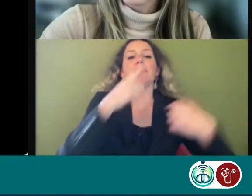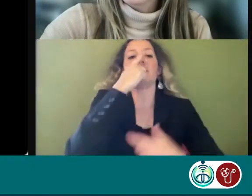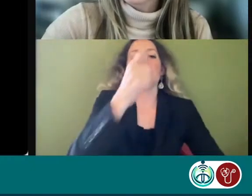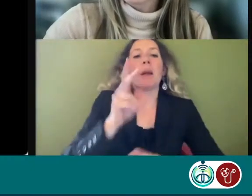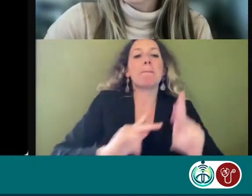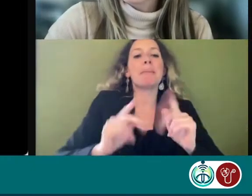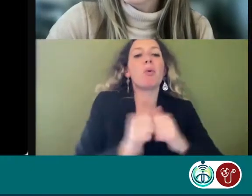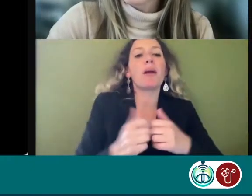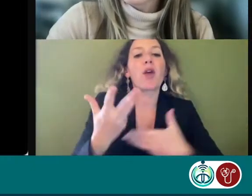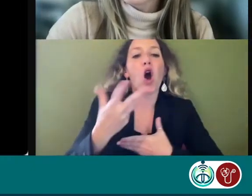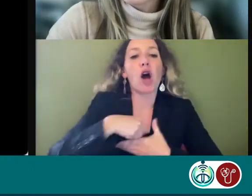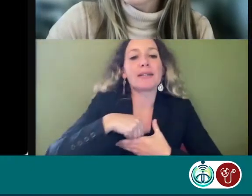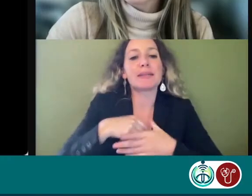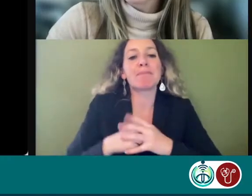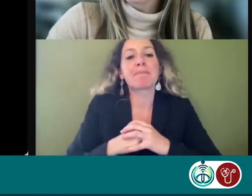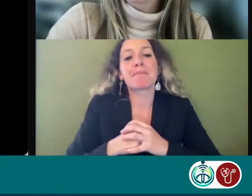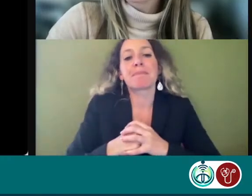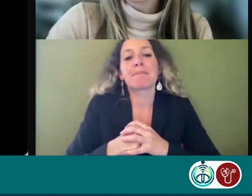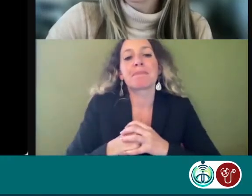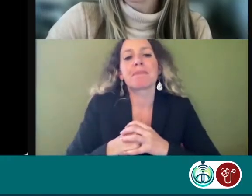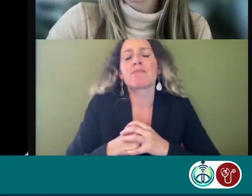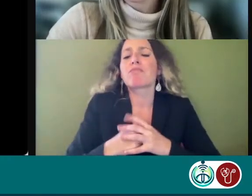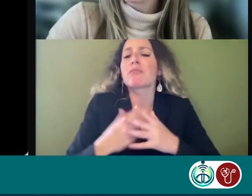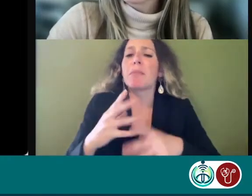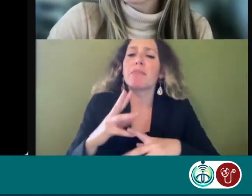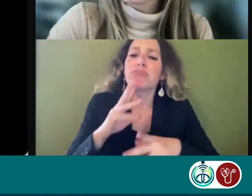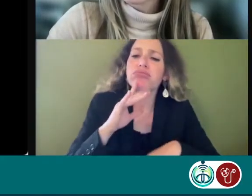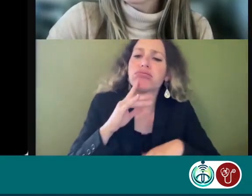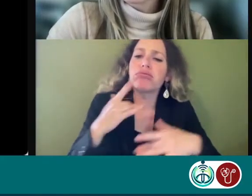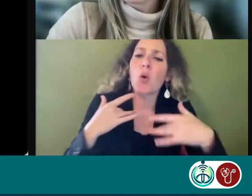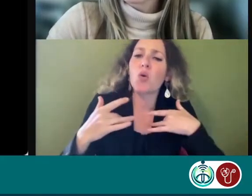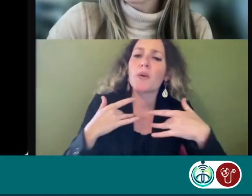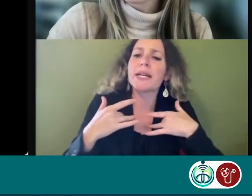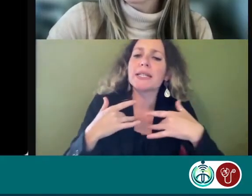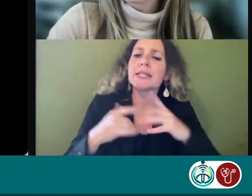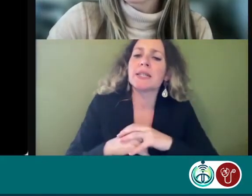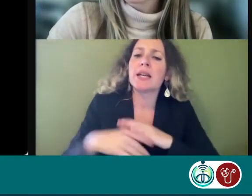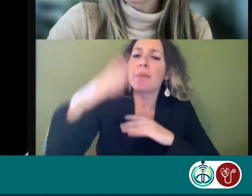were some articulated worries about whether or not because of telemedicine, it would be harder to get